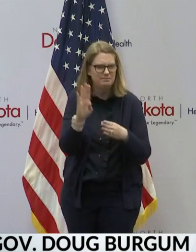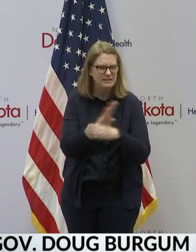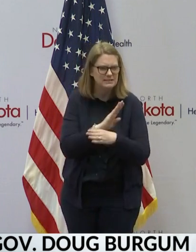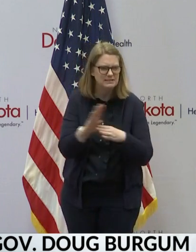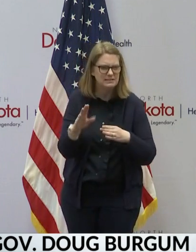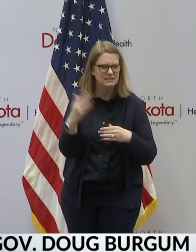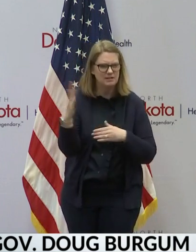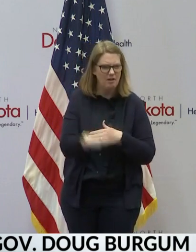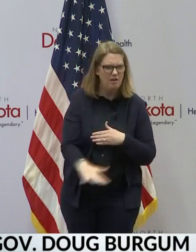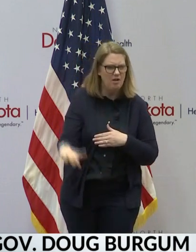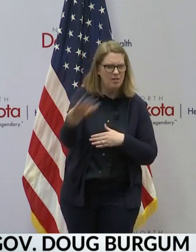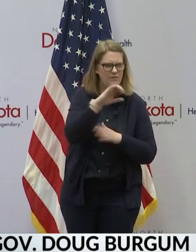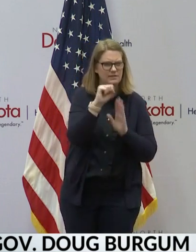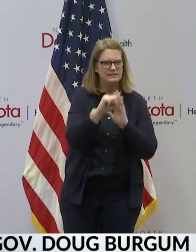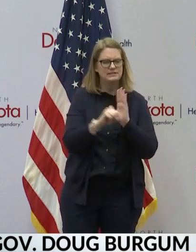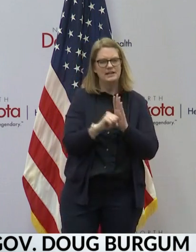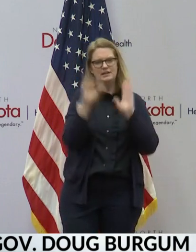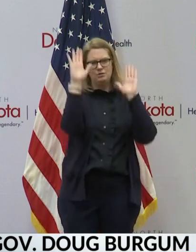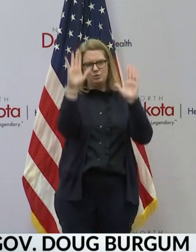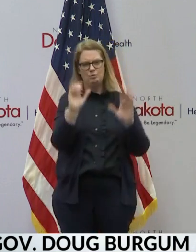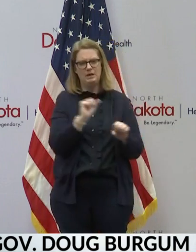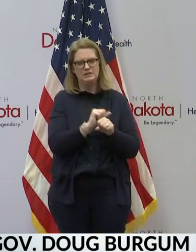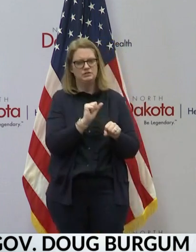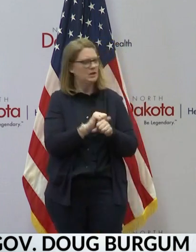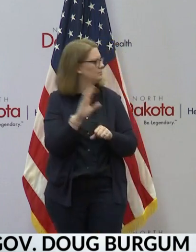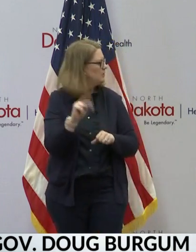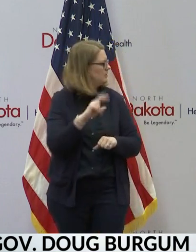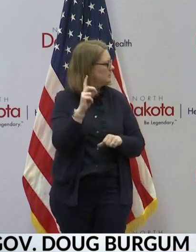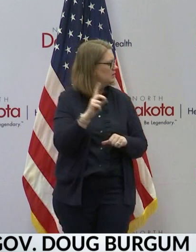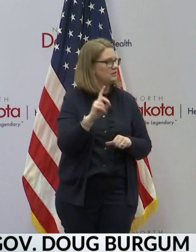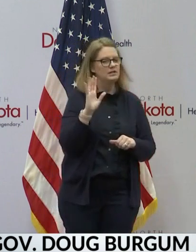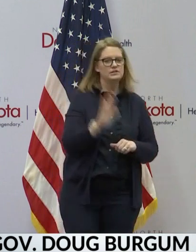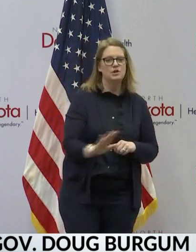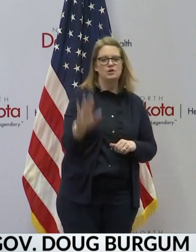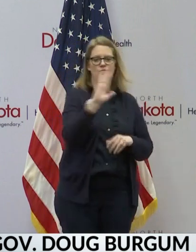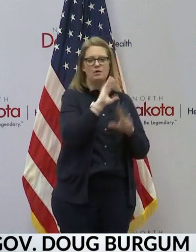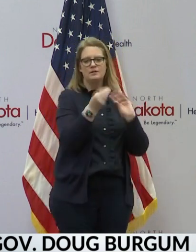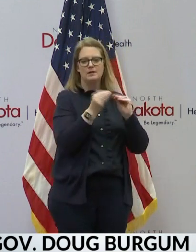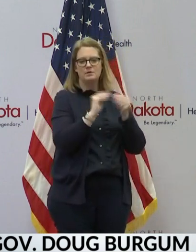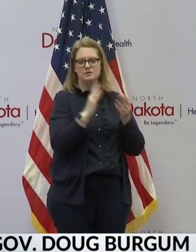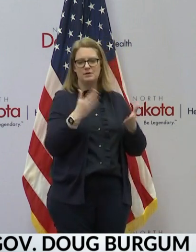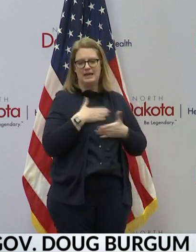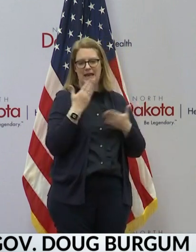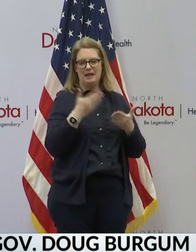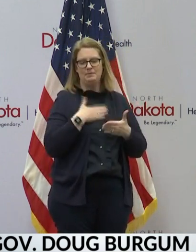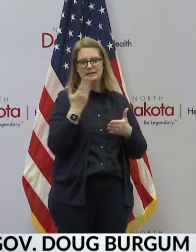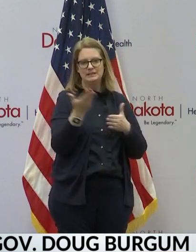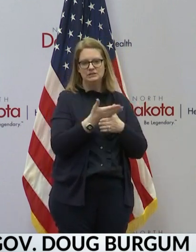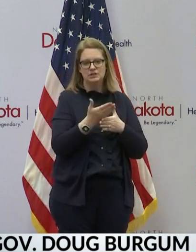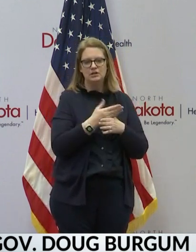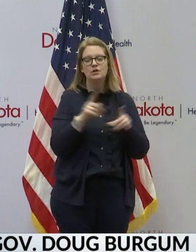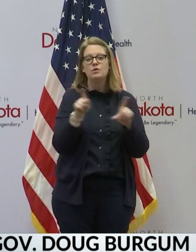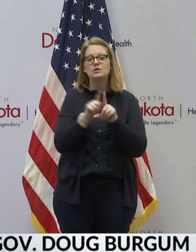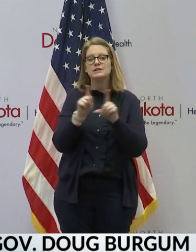HEALTHCARE WORKERS, EVERYBODY INVOLVED IN K-12 AND CROSS